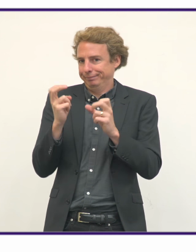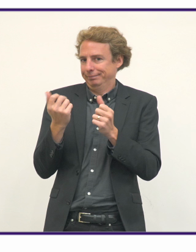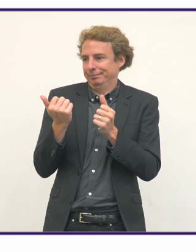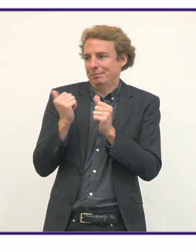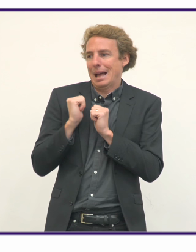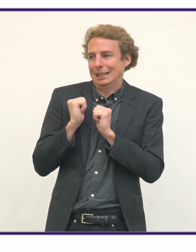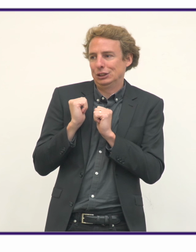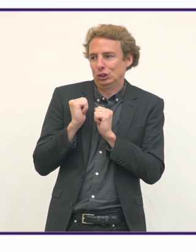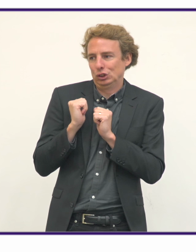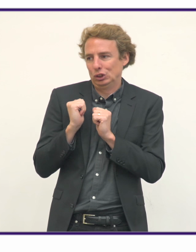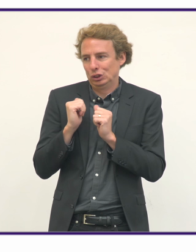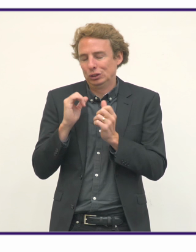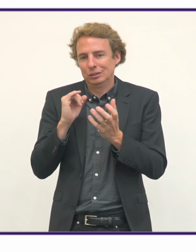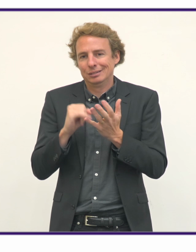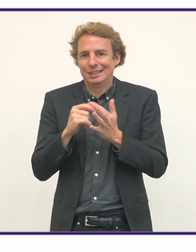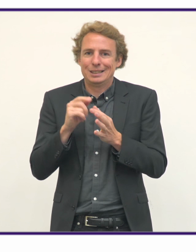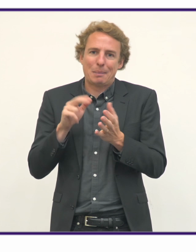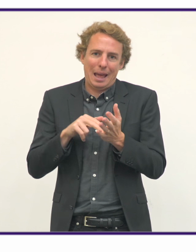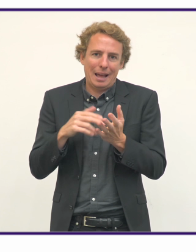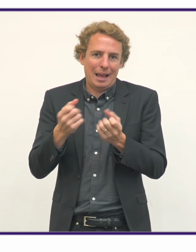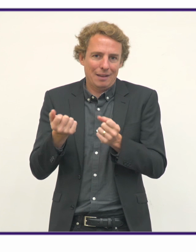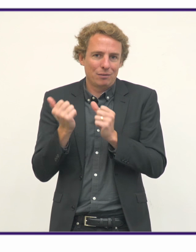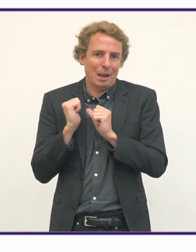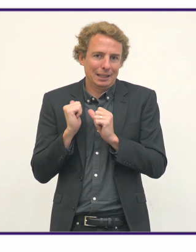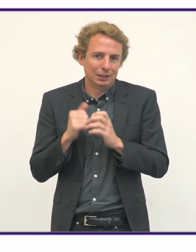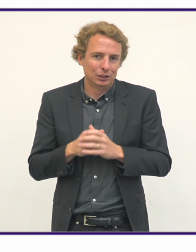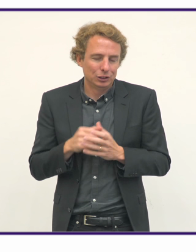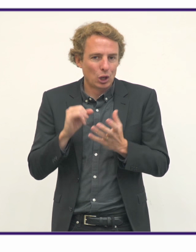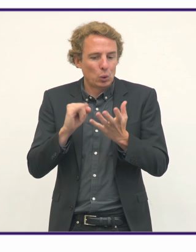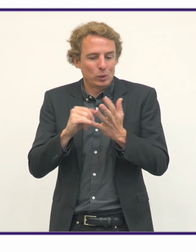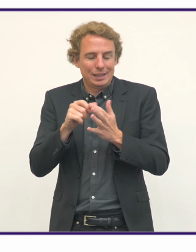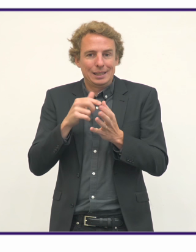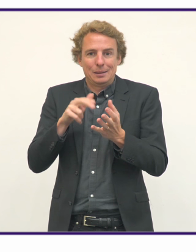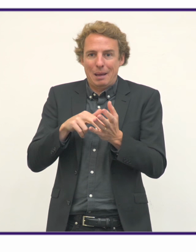Here I'm talking about context, the fact that we need the active span IDs in order to correlate